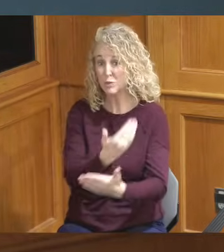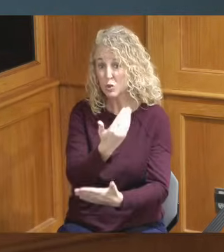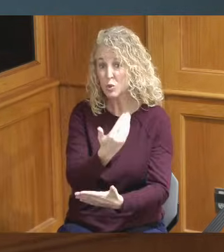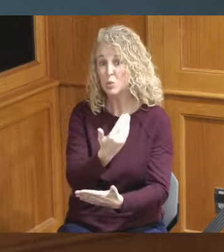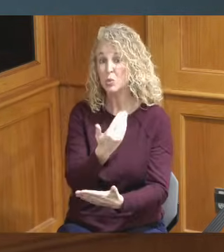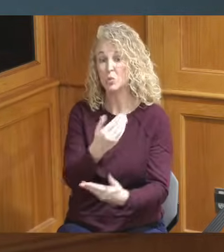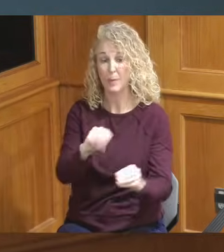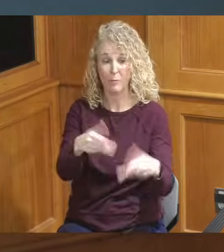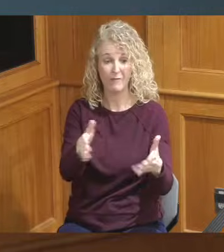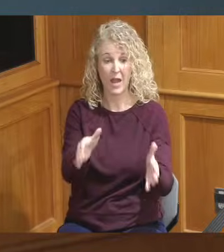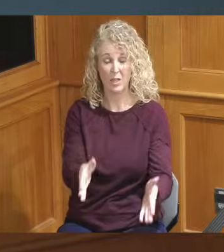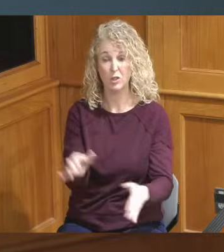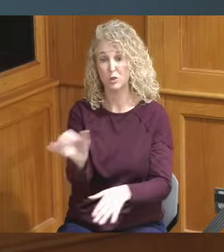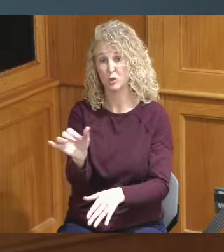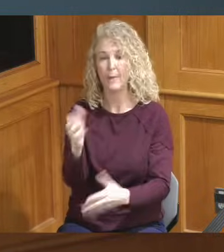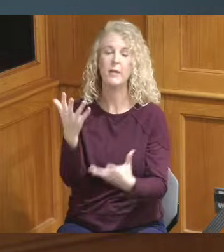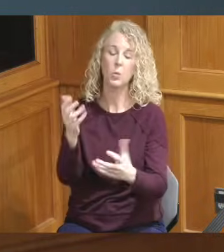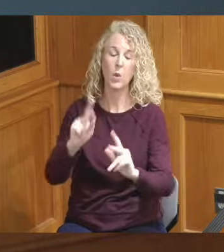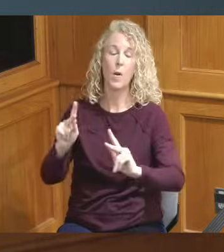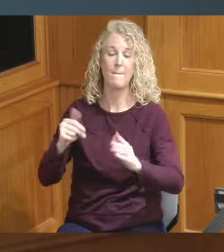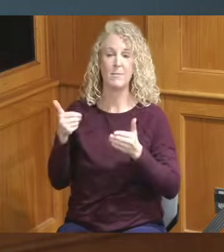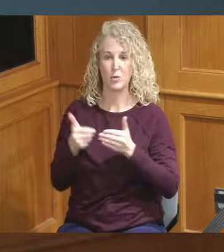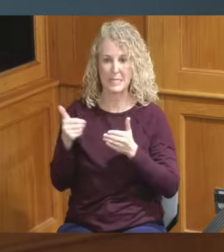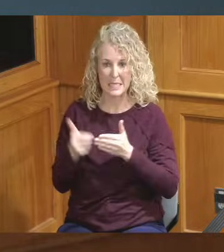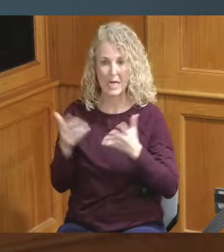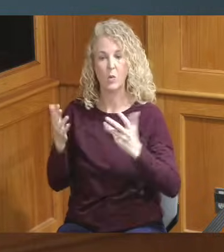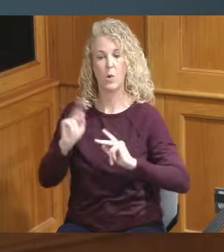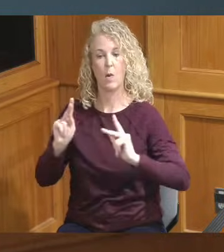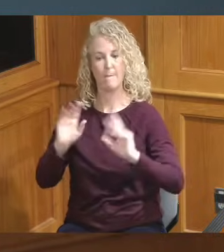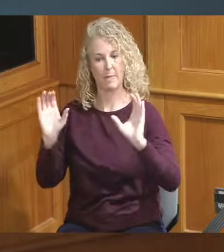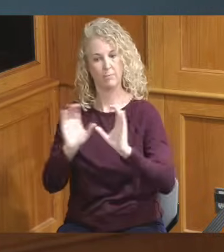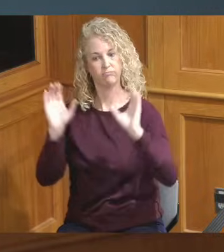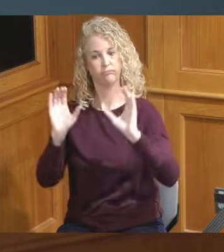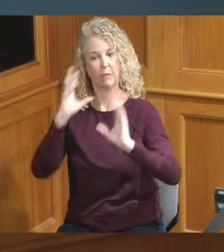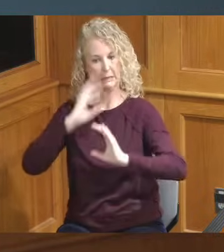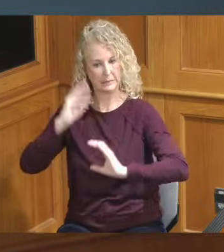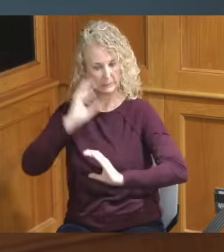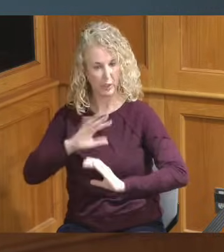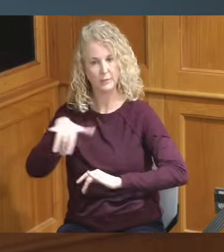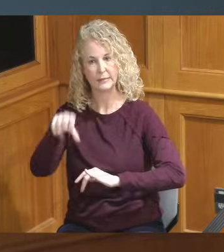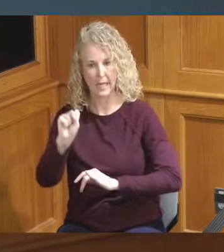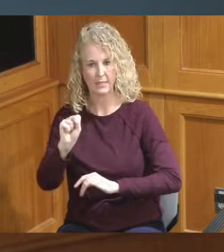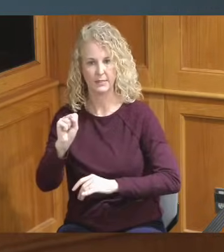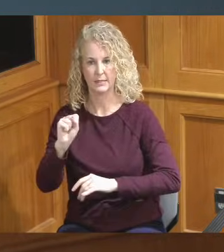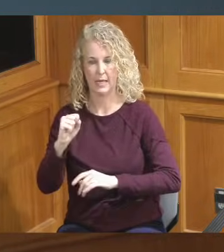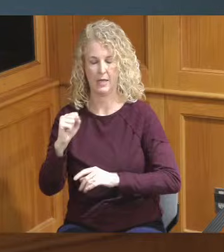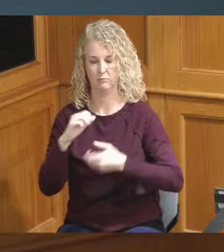box too even though we want people that of course have credentials and they have tenure with us but